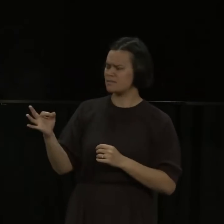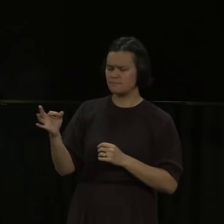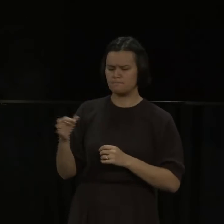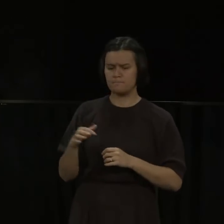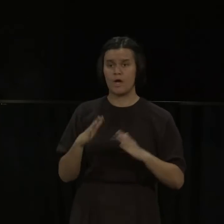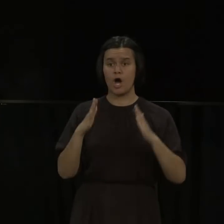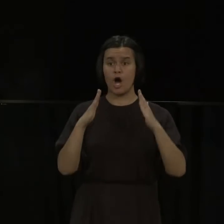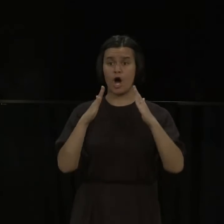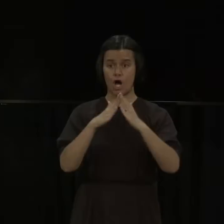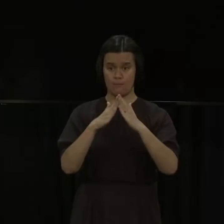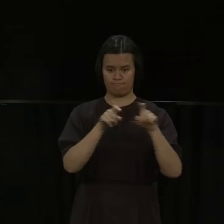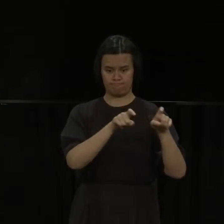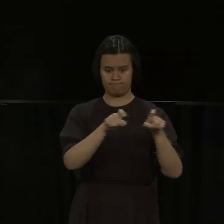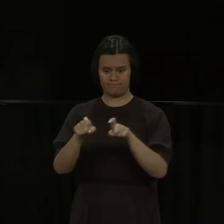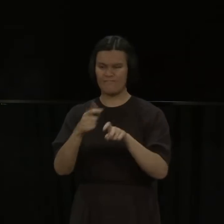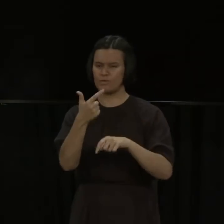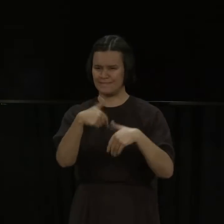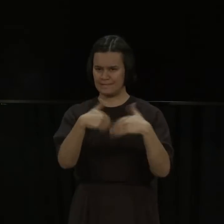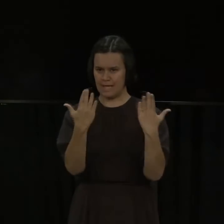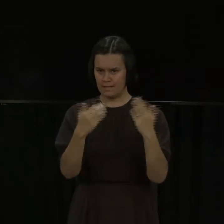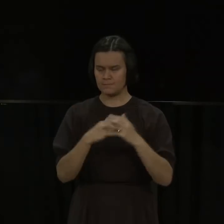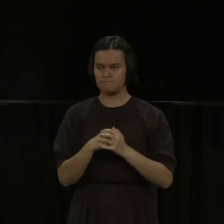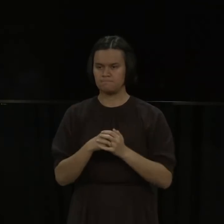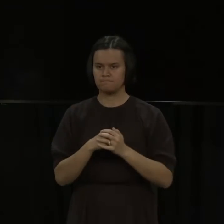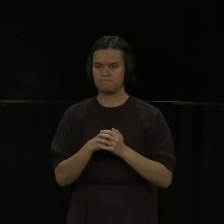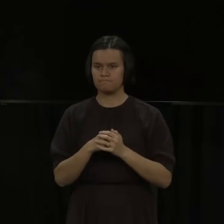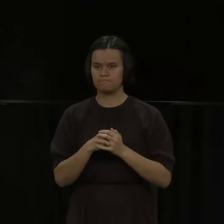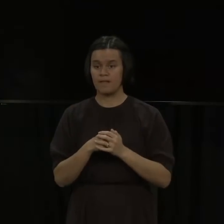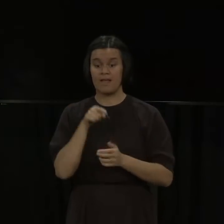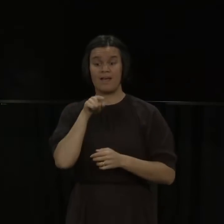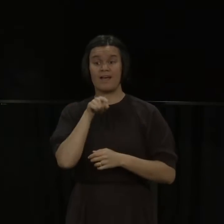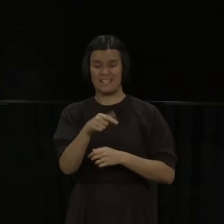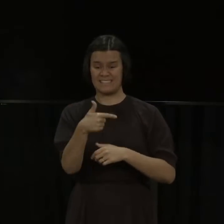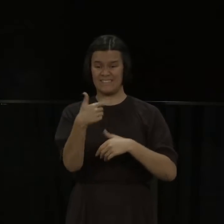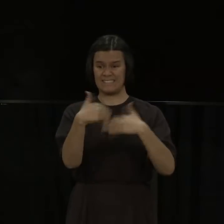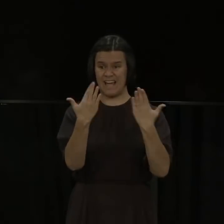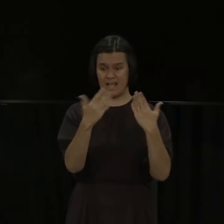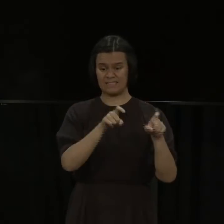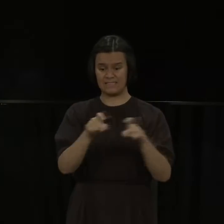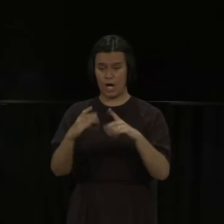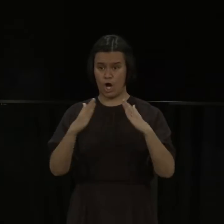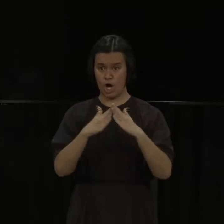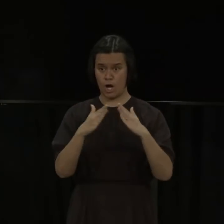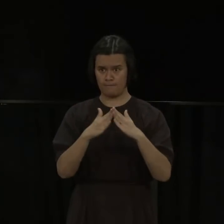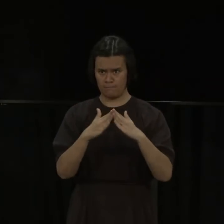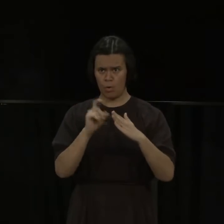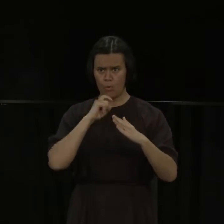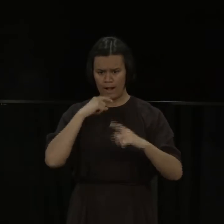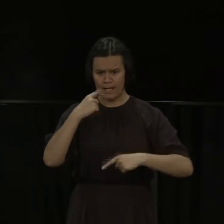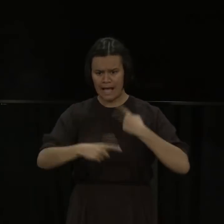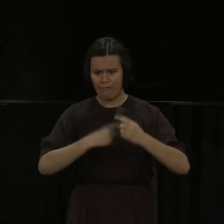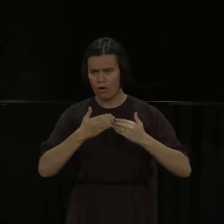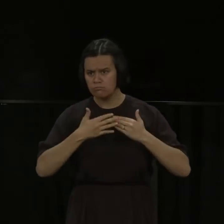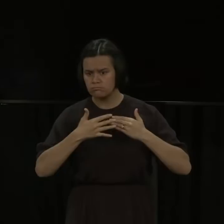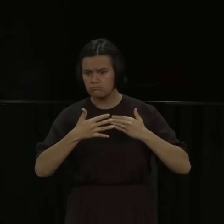through and assessed quite carefully. They make recommendations to us and whether a country should be included in the category. $$TRANSMIT>> >> When will the